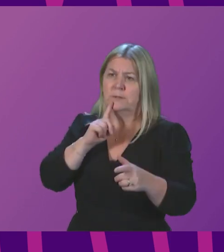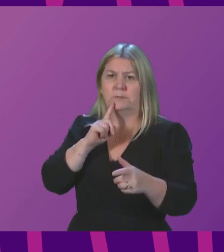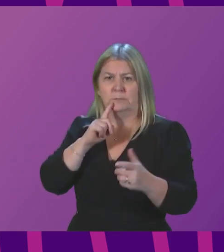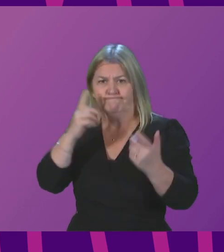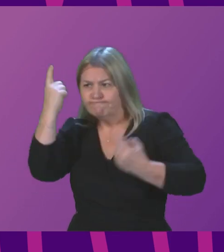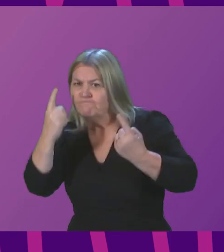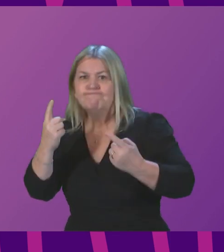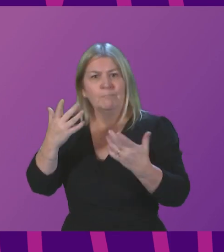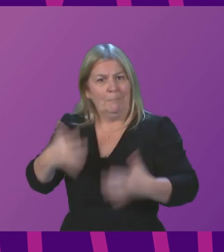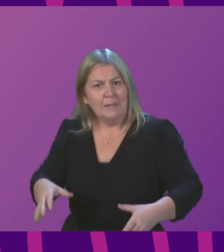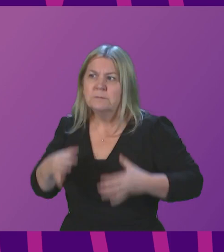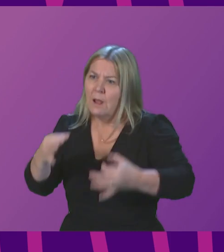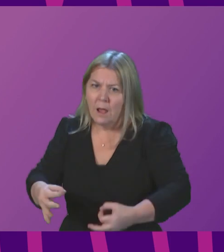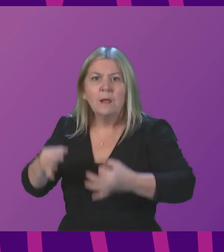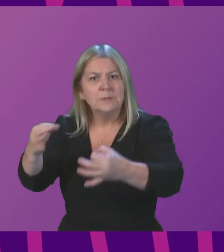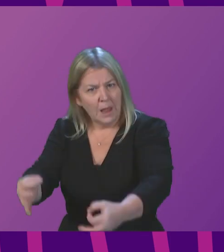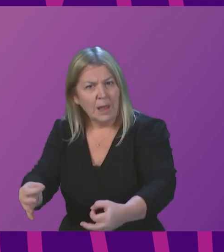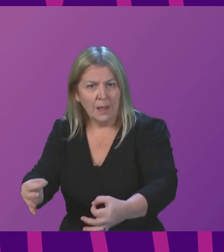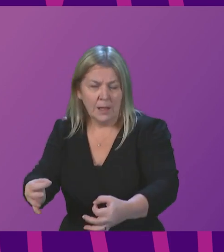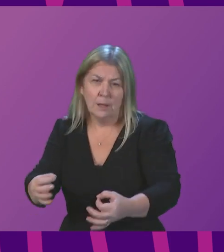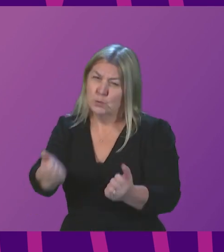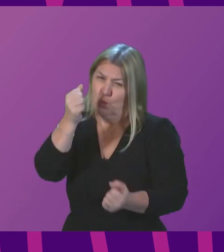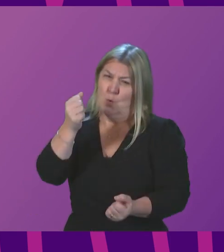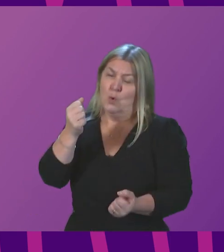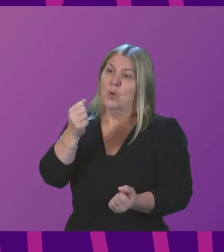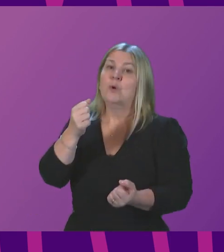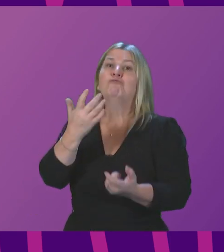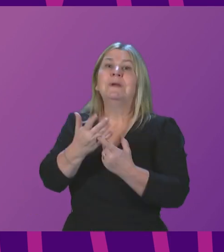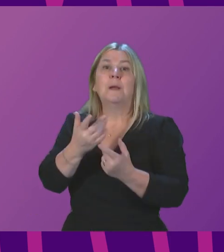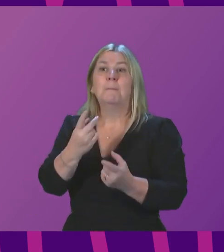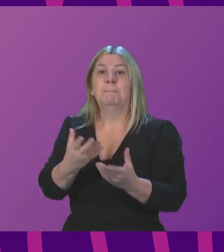to six months. Given that it takes just one missed test to miss a diagnosis and the potential